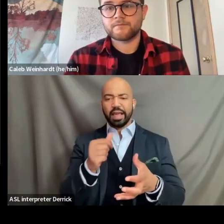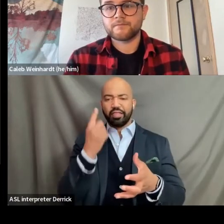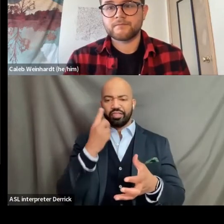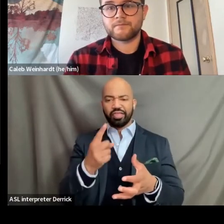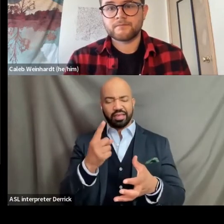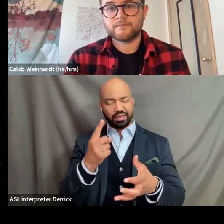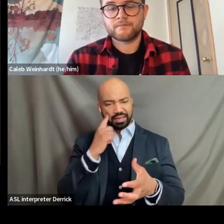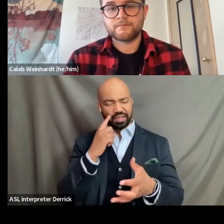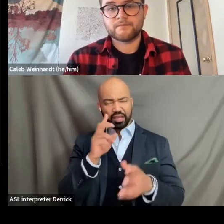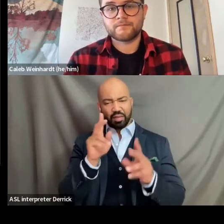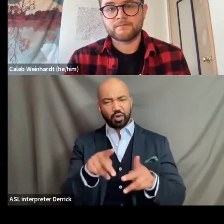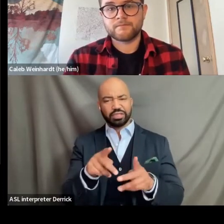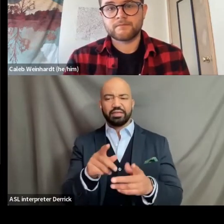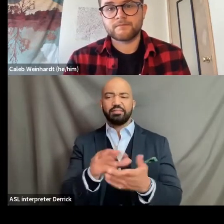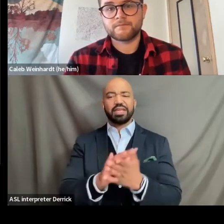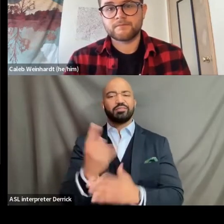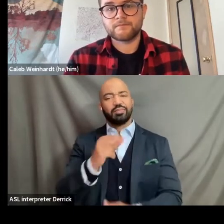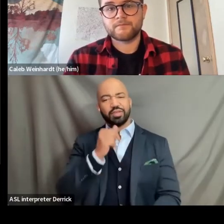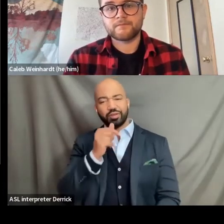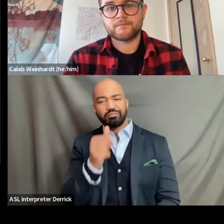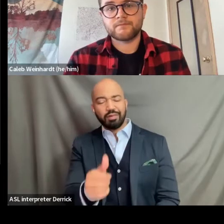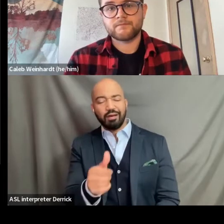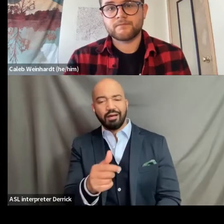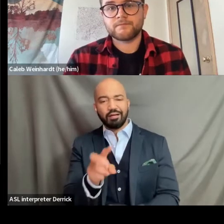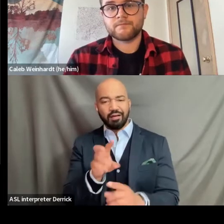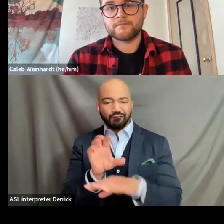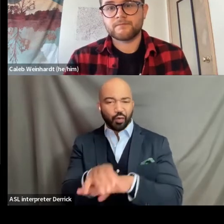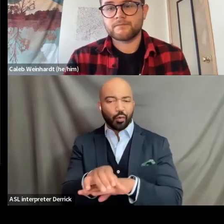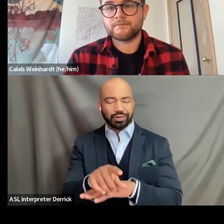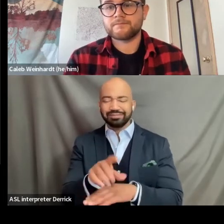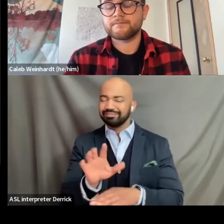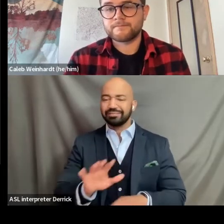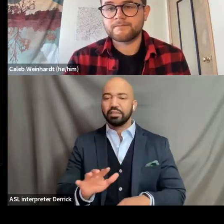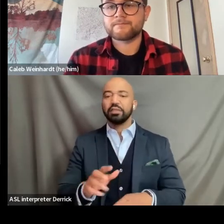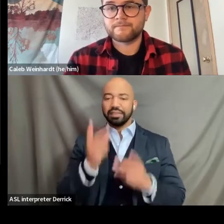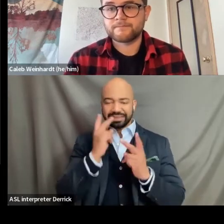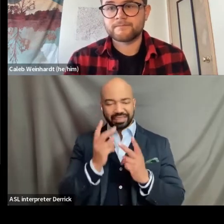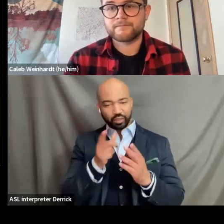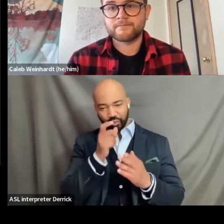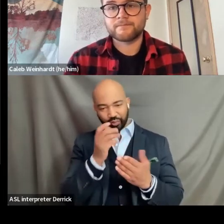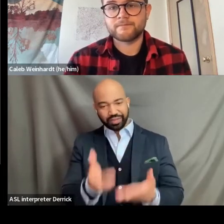into something that they're not but to see people who, as they are. See people's wholeness as they are.